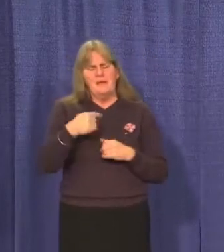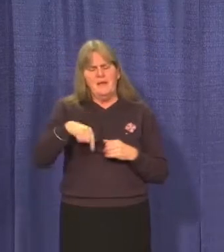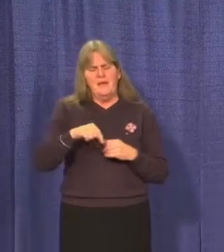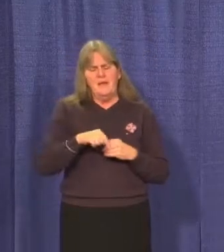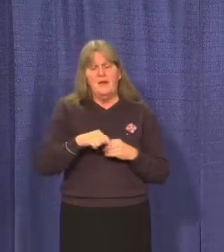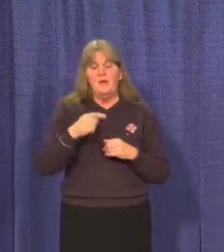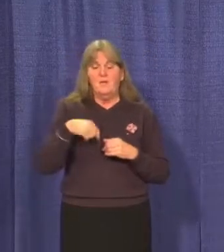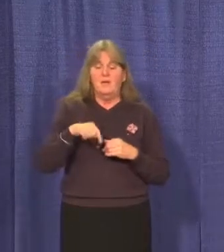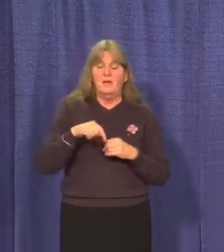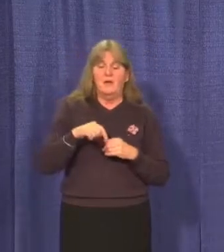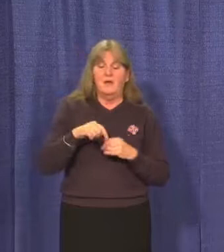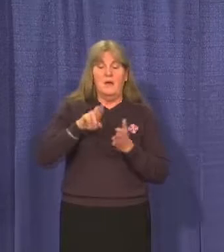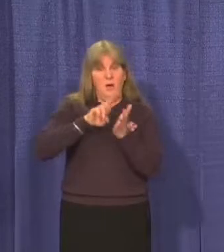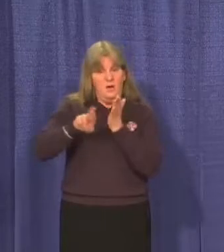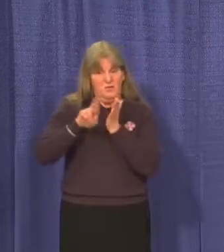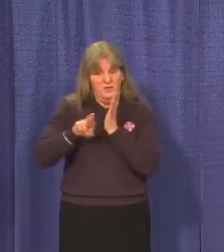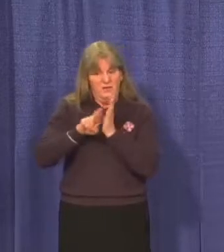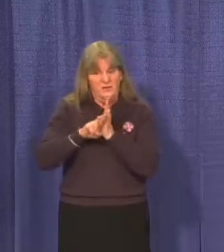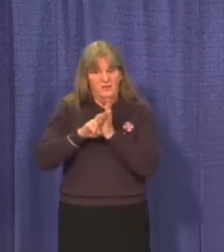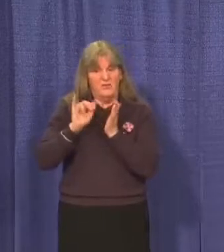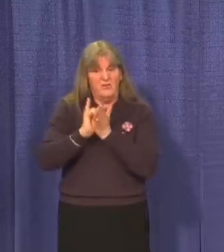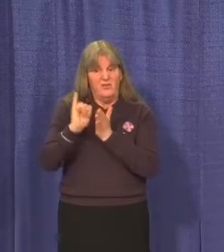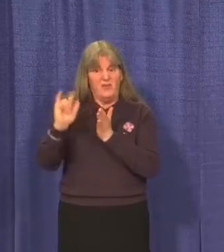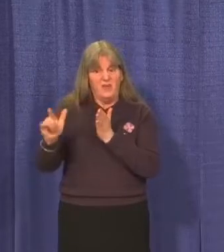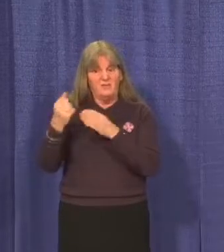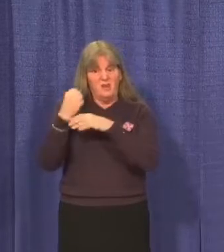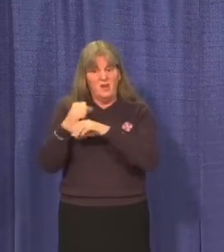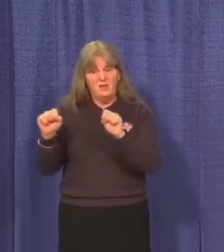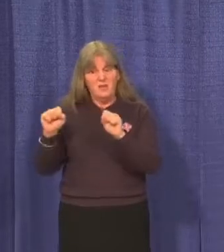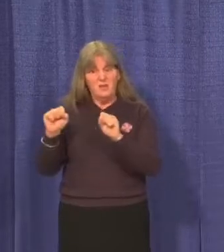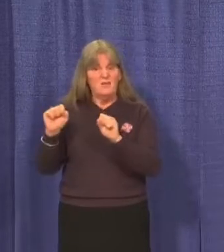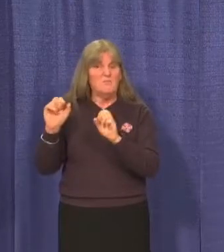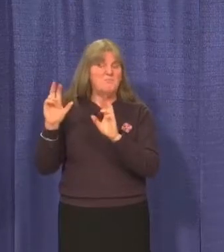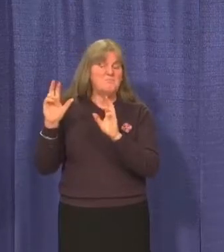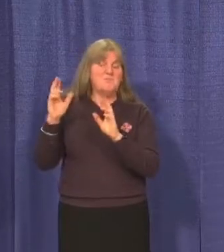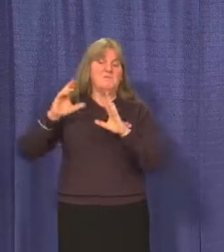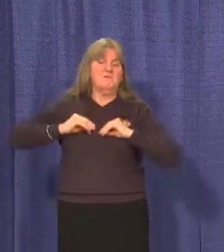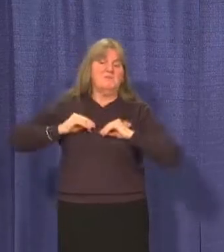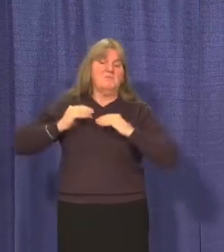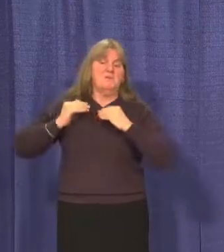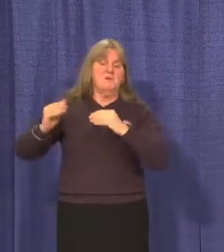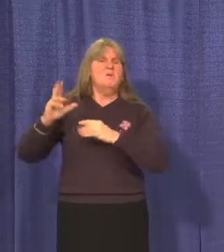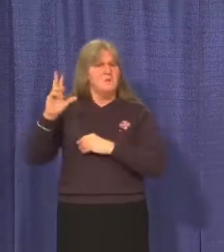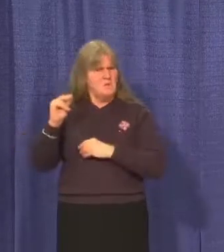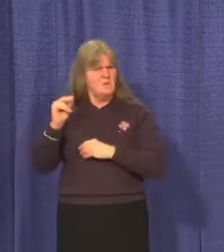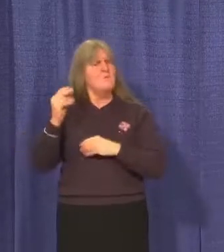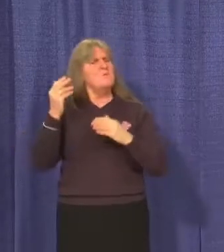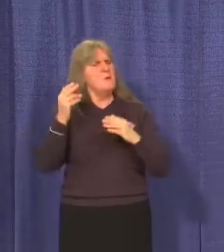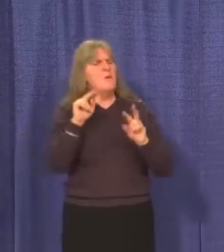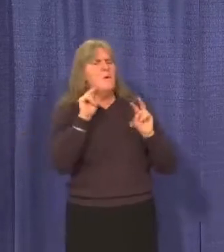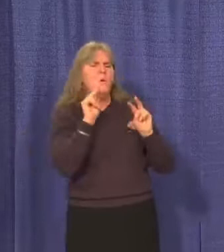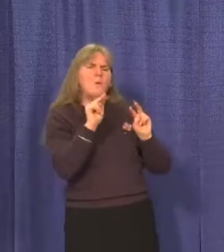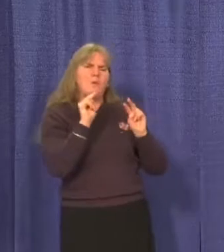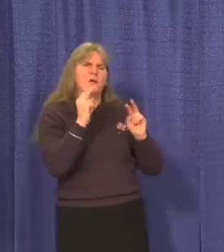clinical trials to know these vaccines and their potential for side effects. As the vaccines continue to go